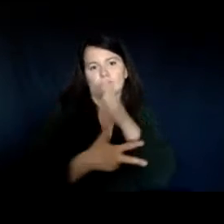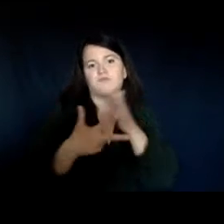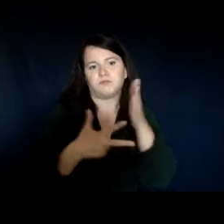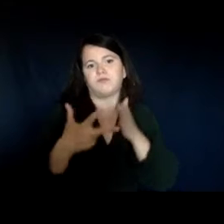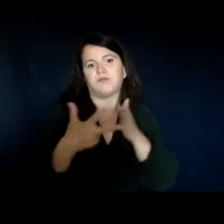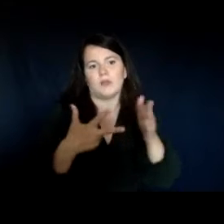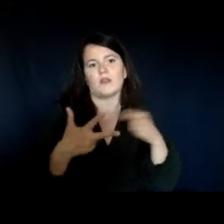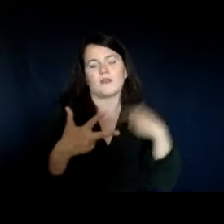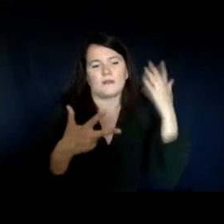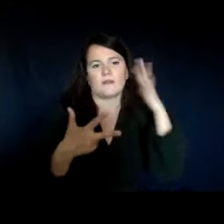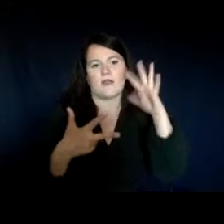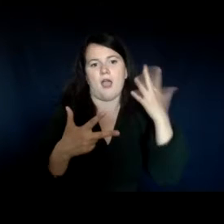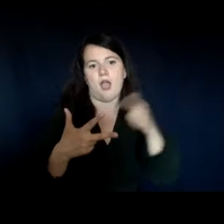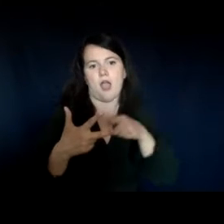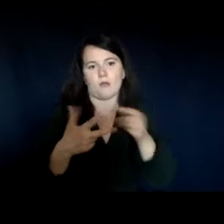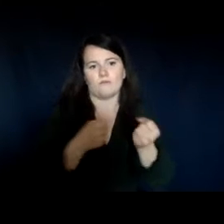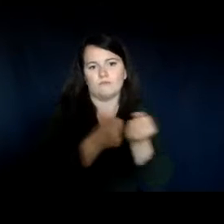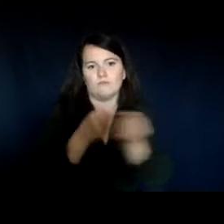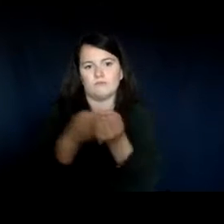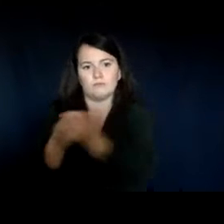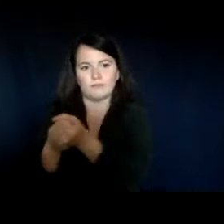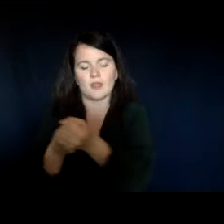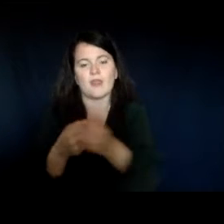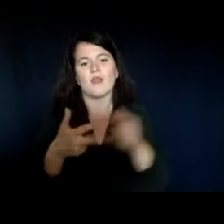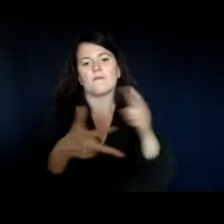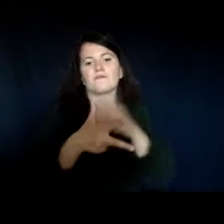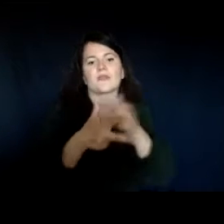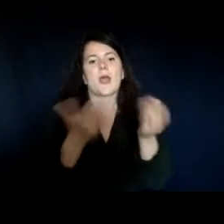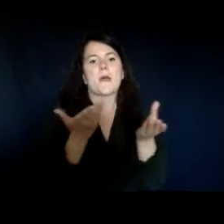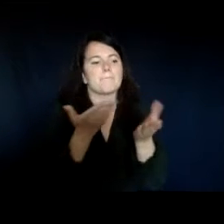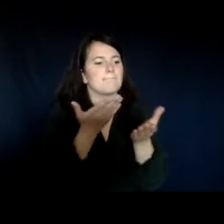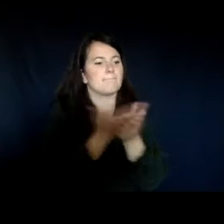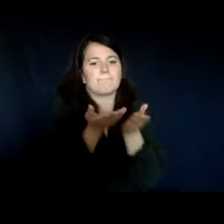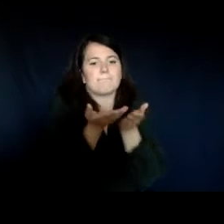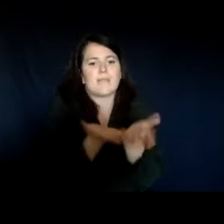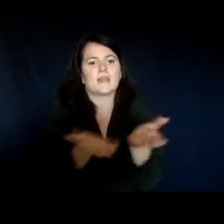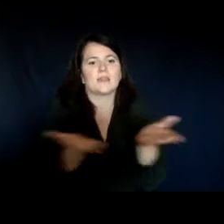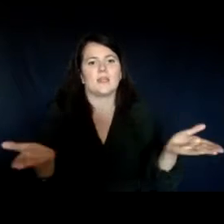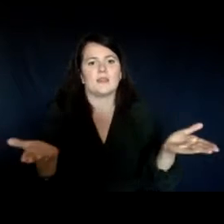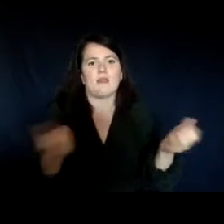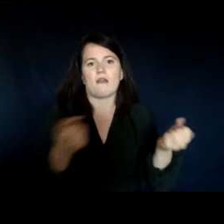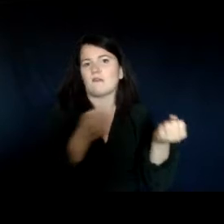the food and basic material assistance weren't allowed to be provided